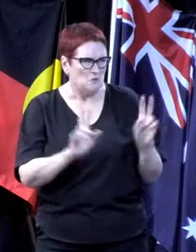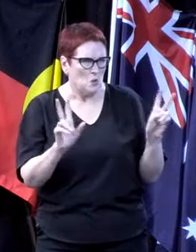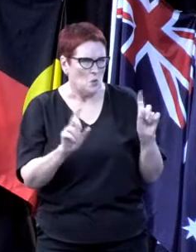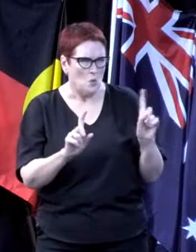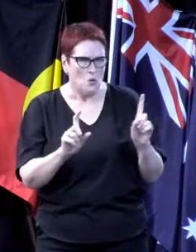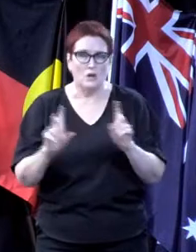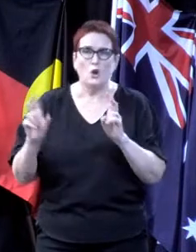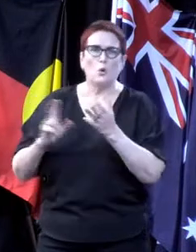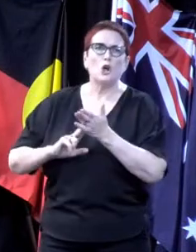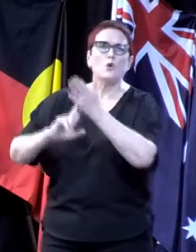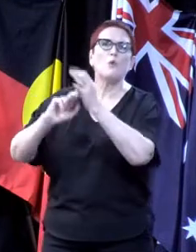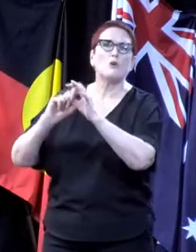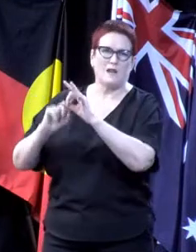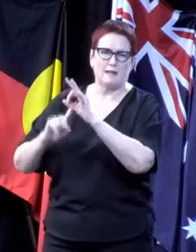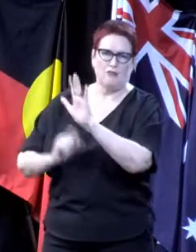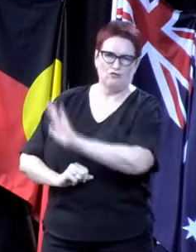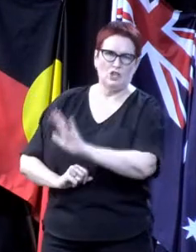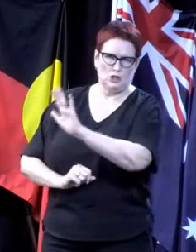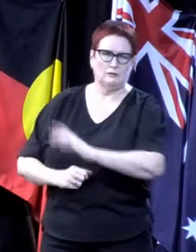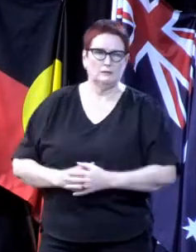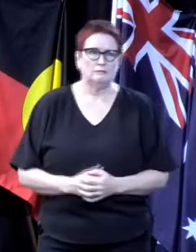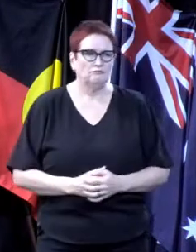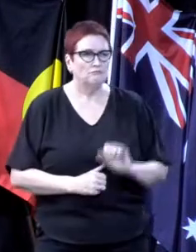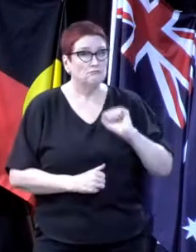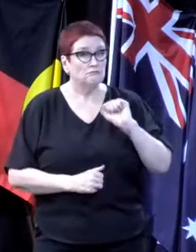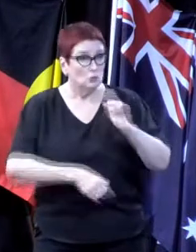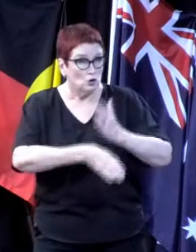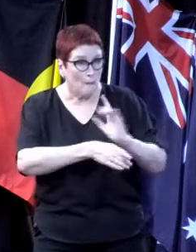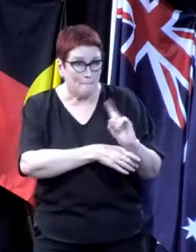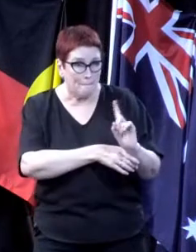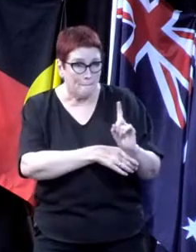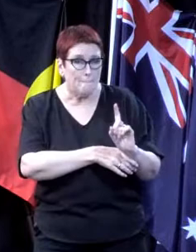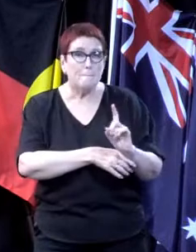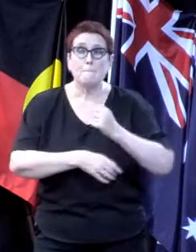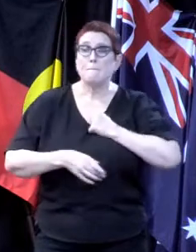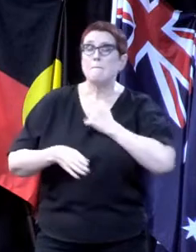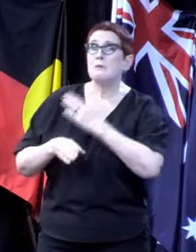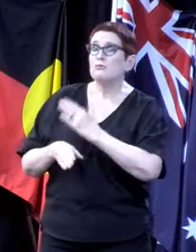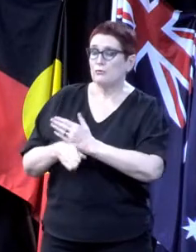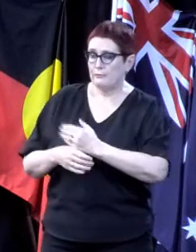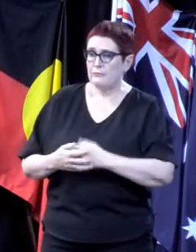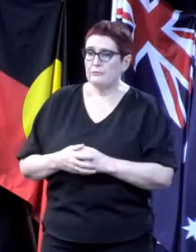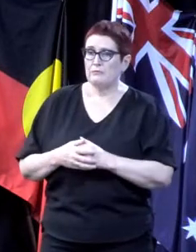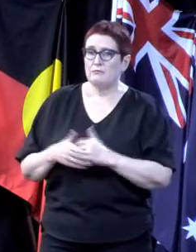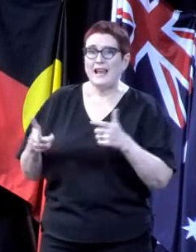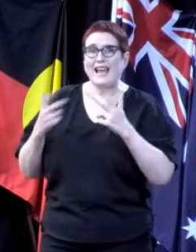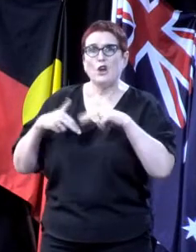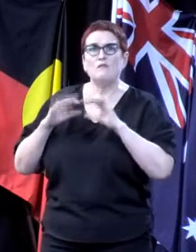It's called North Queensland region. North Queensland, OK. And your substantive position? My substantive position is head of special education,